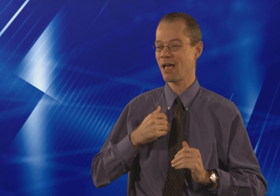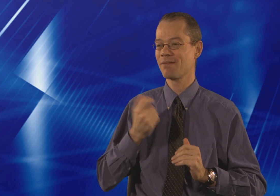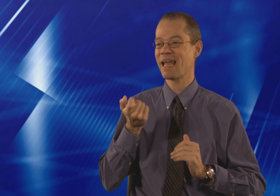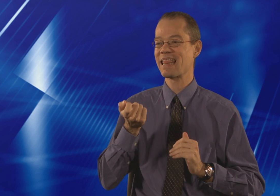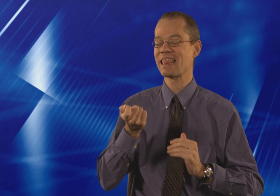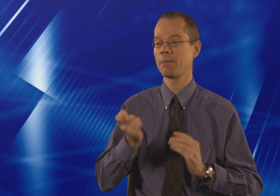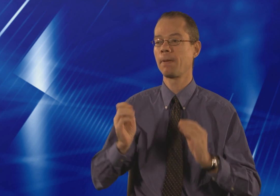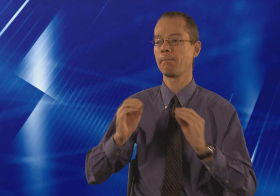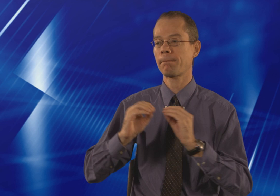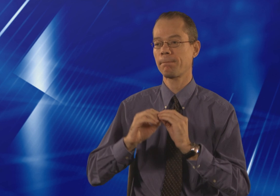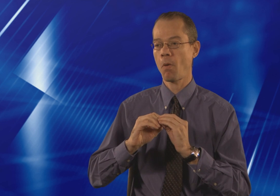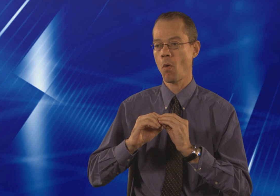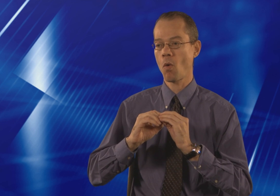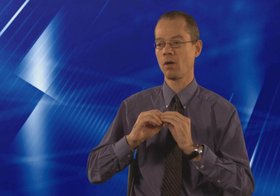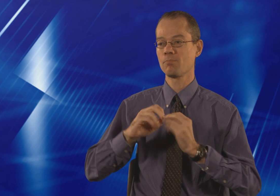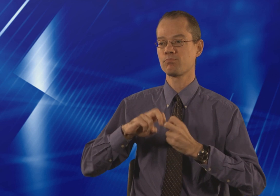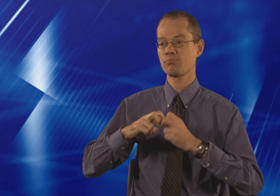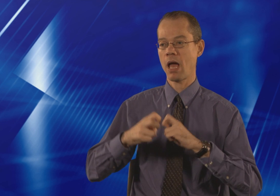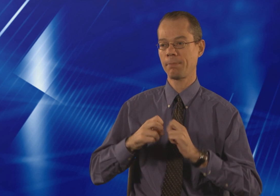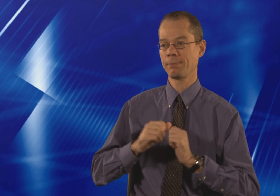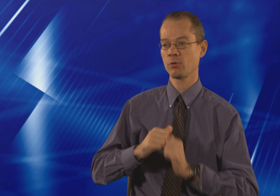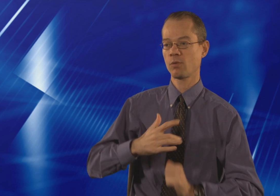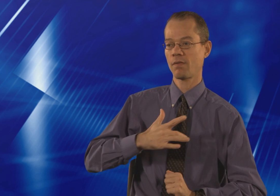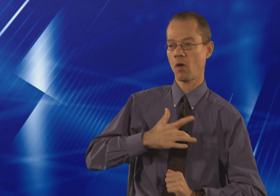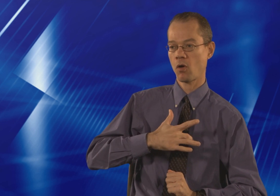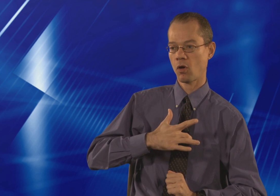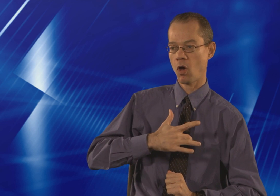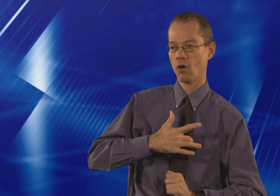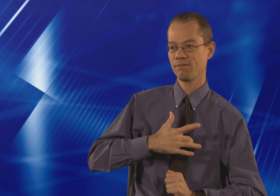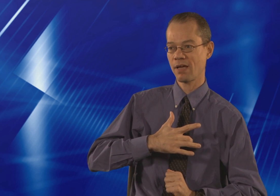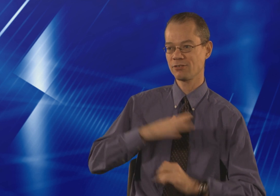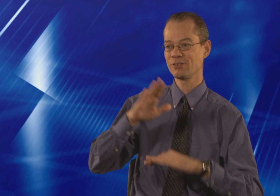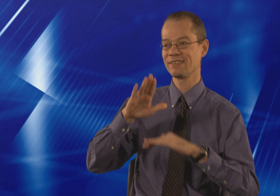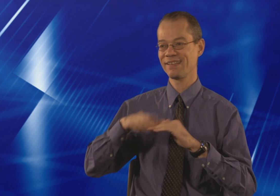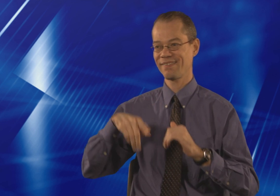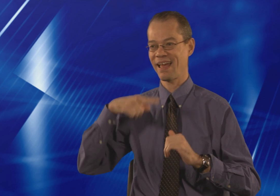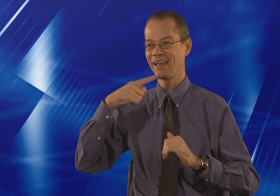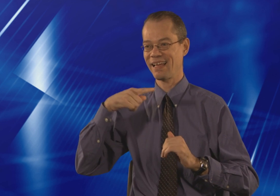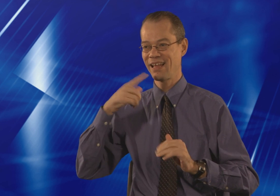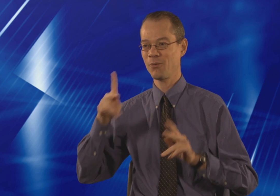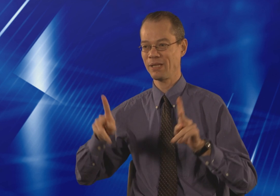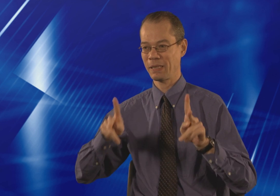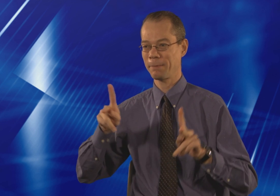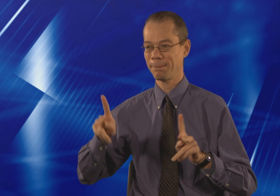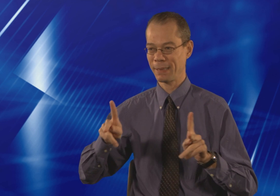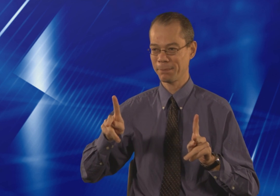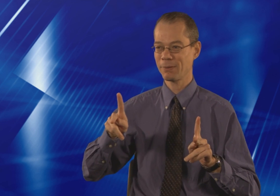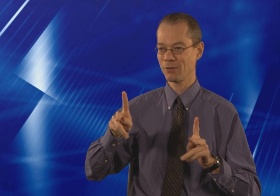Unfortunately, deaf people seem to have a little bit more problems with their heart than hearing people.